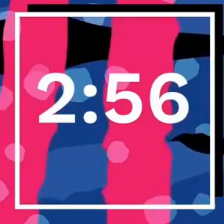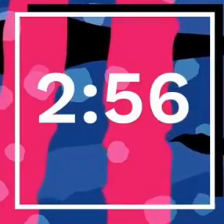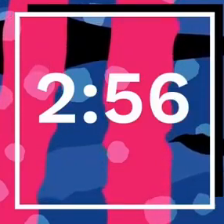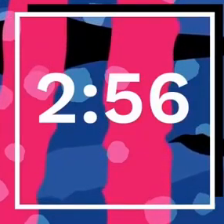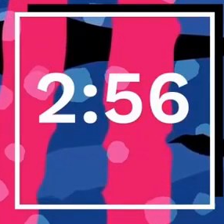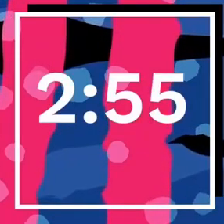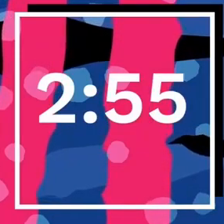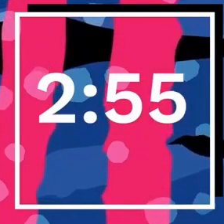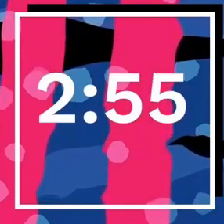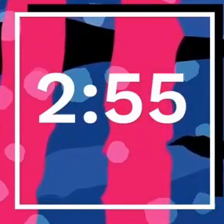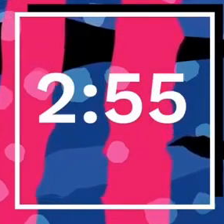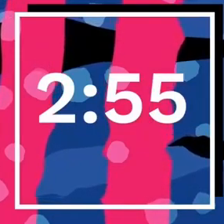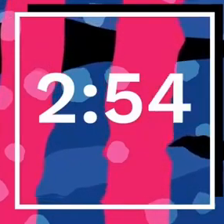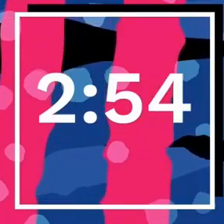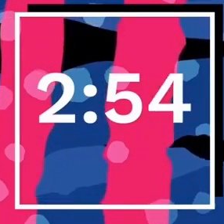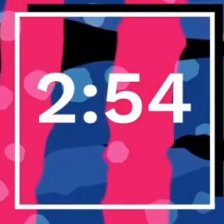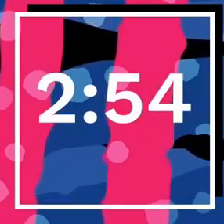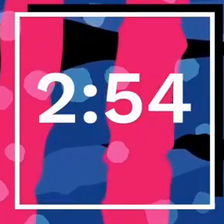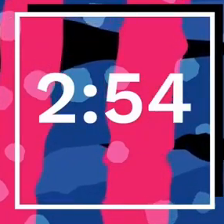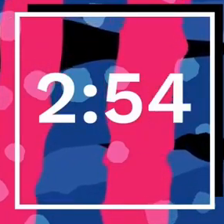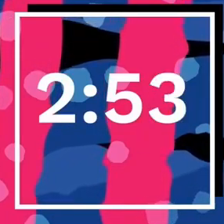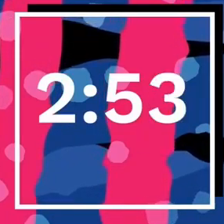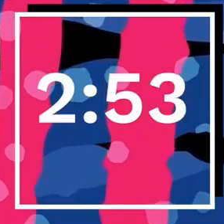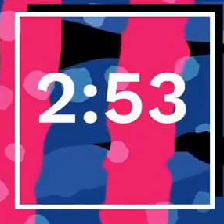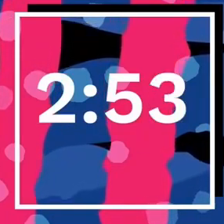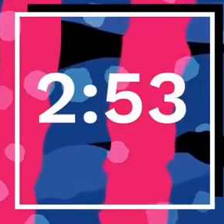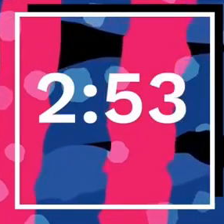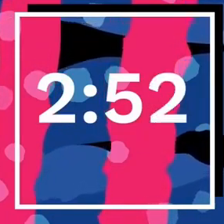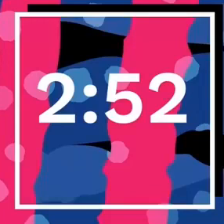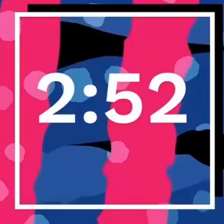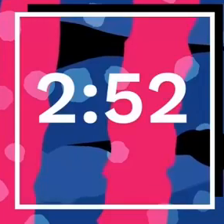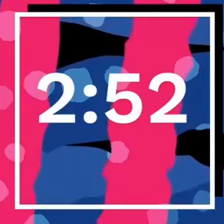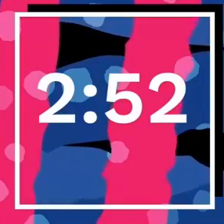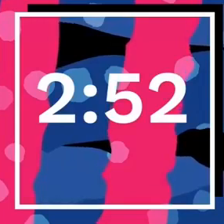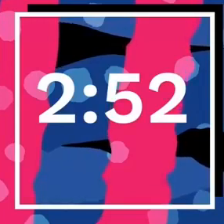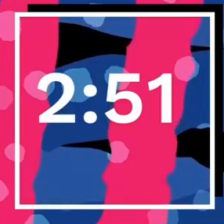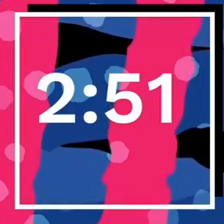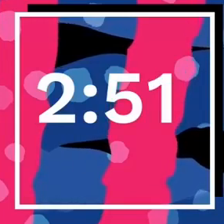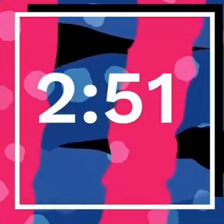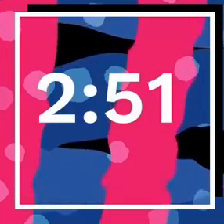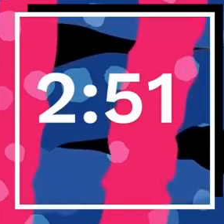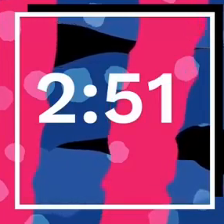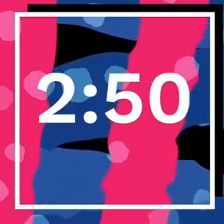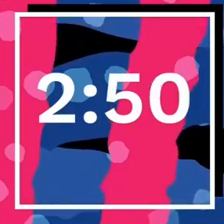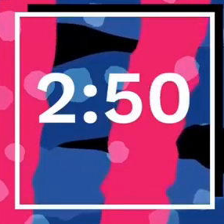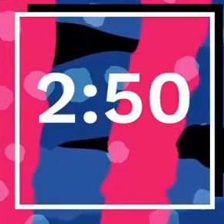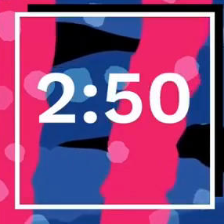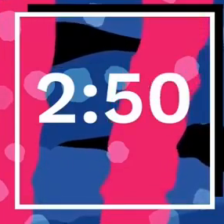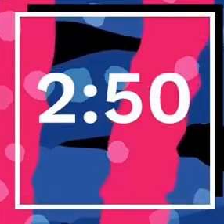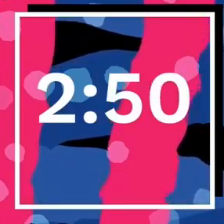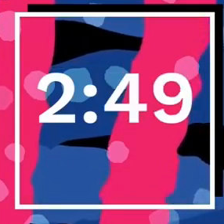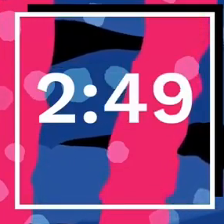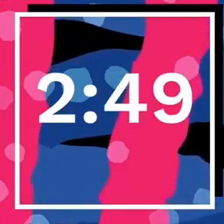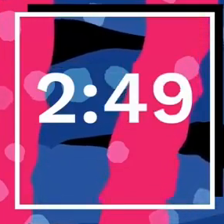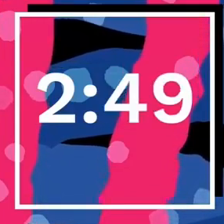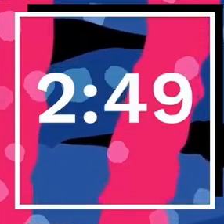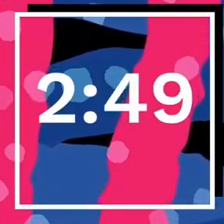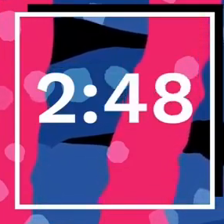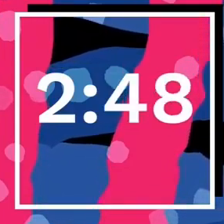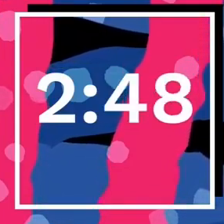SLEEP ON A COUCH OR FLOOR. PAYMENTS ARE SUPPOSED TO AND AFTER DECEMBER, ADVOCATES LIKE THOSE OF ECONOMIC SECURITY FOR ILLINOIS TRYING TO GET THE PAYMENTS EXTENDED. AND TO MAKE SURE THEY INCLUDE